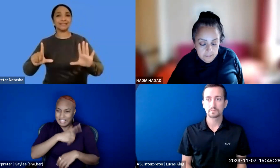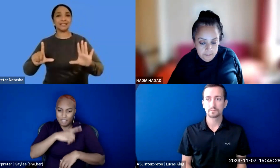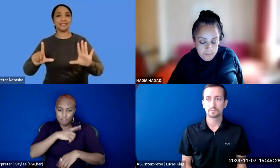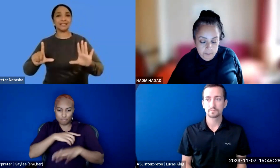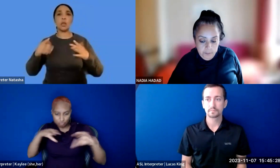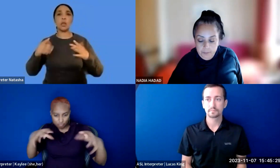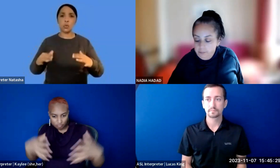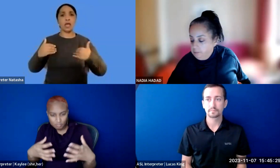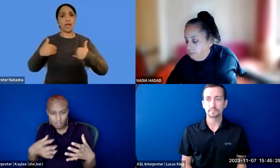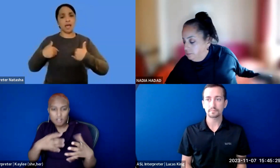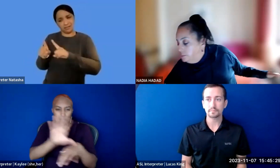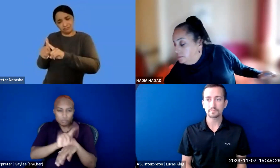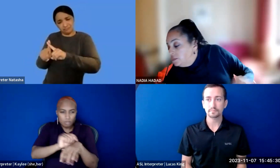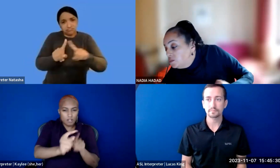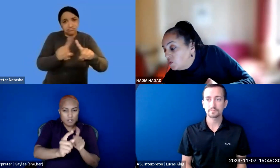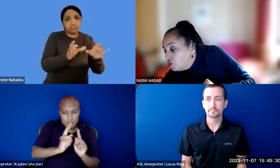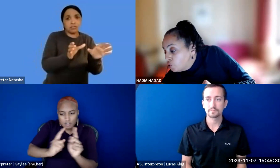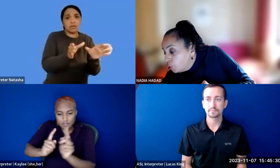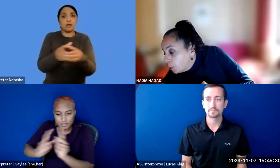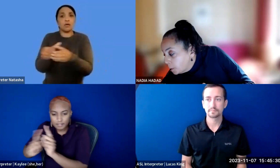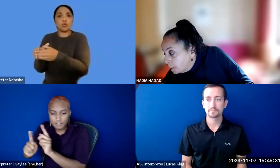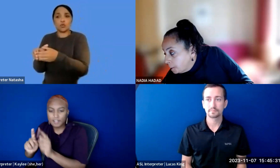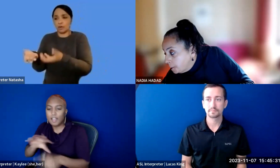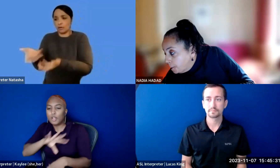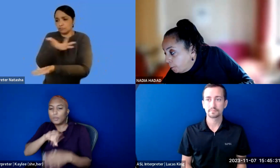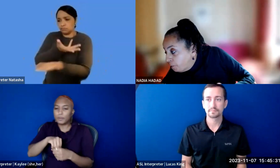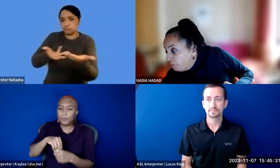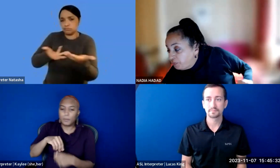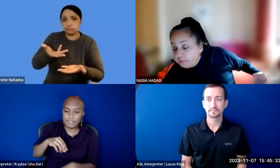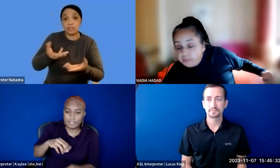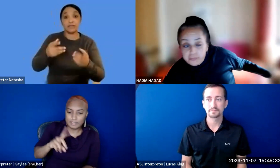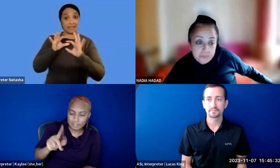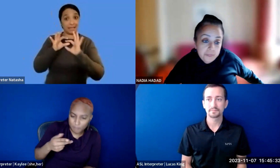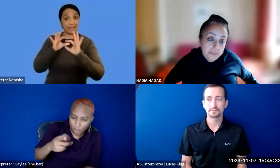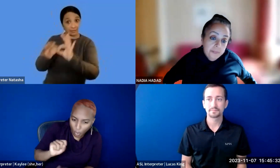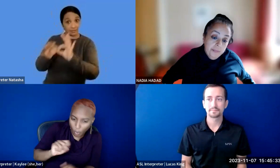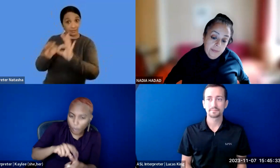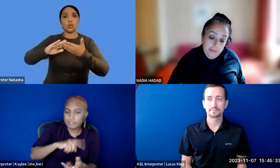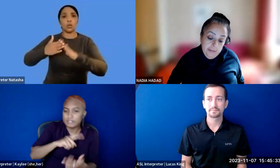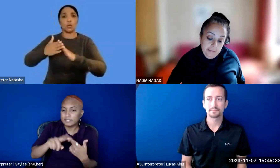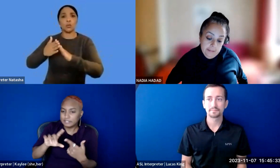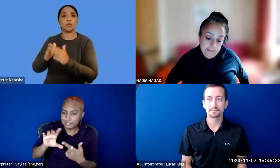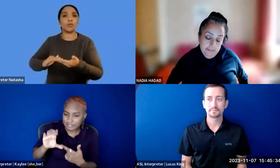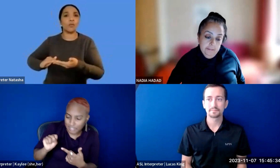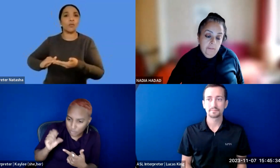including with CSOs. And it was COVID times, so we were doing everything online.